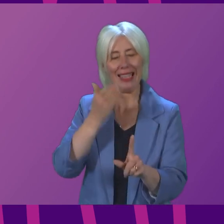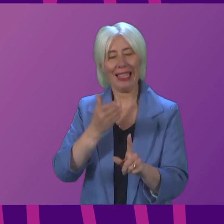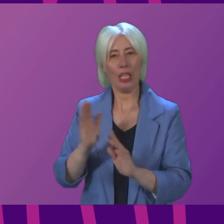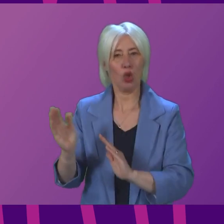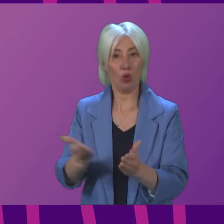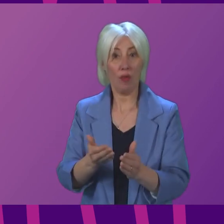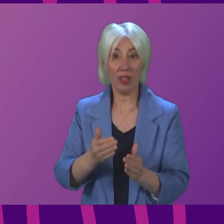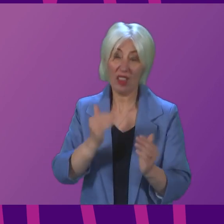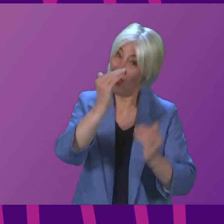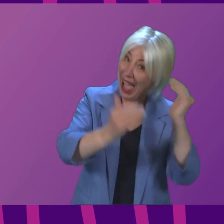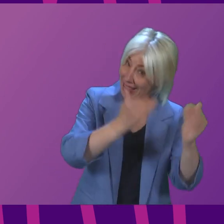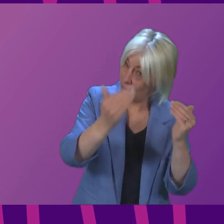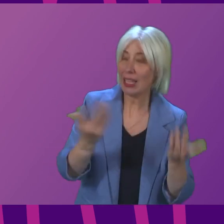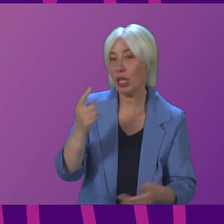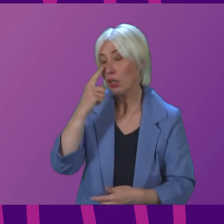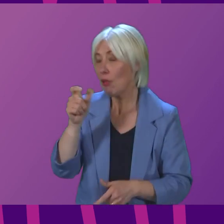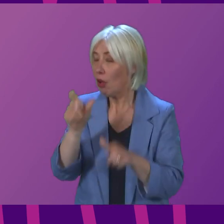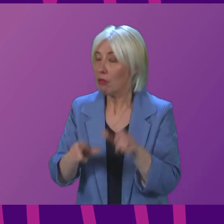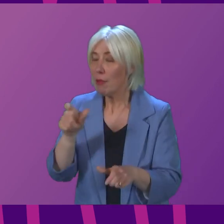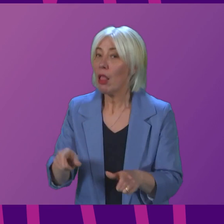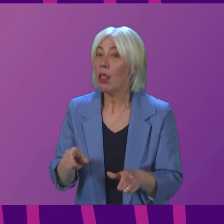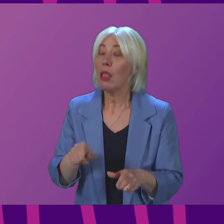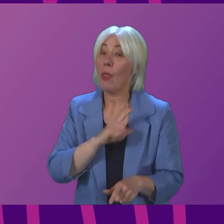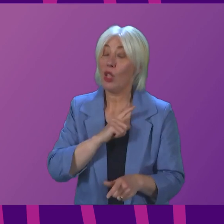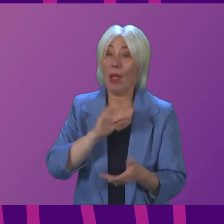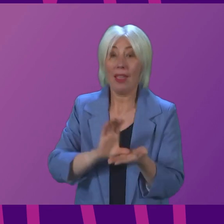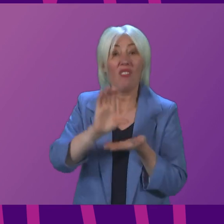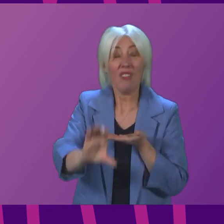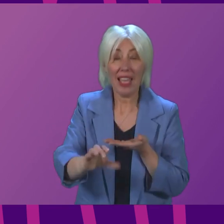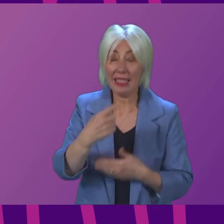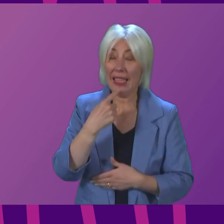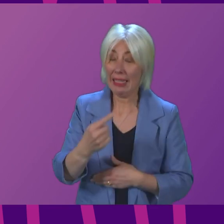That is why we are making the investments that I referenced in my original answer.